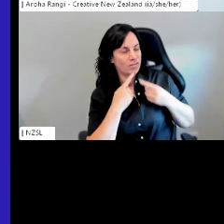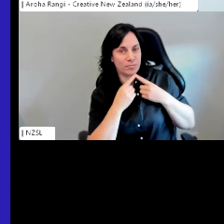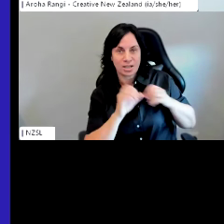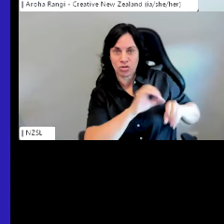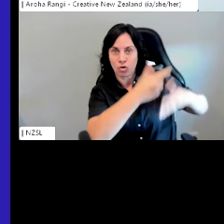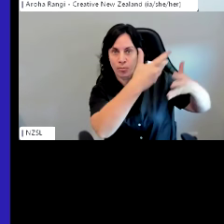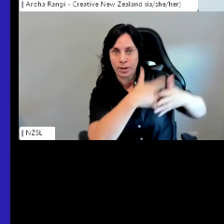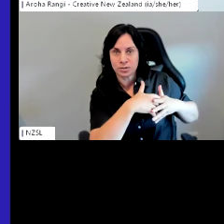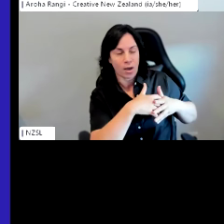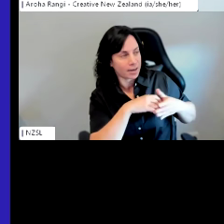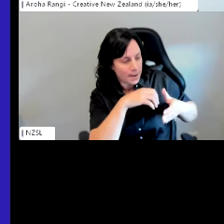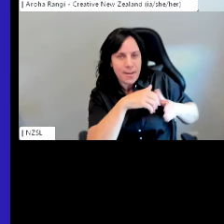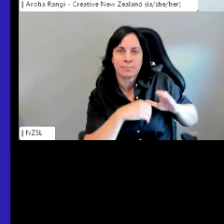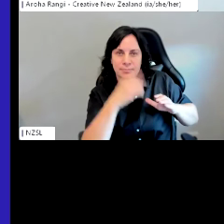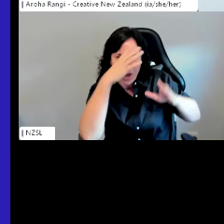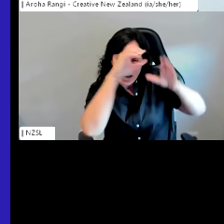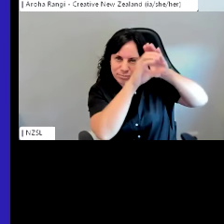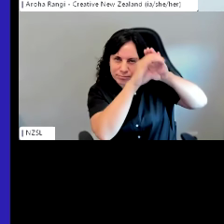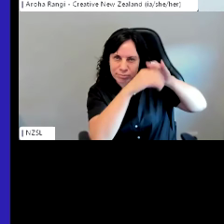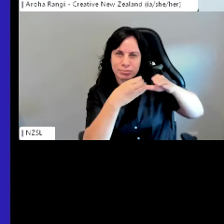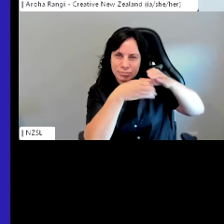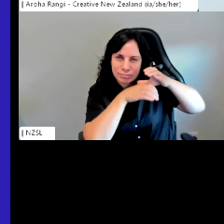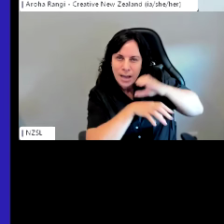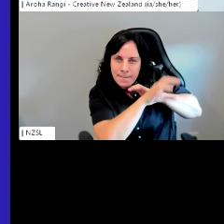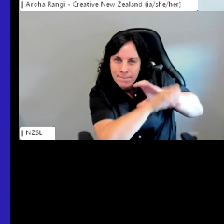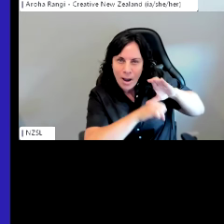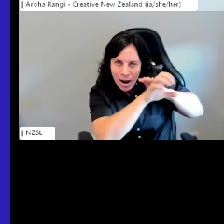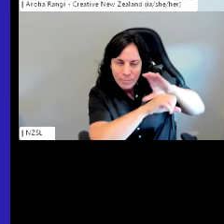as a primary source and obviously they're looking at lots of other secondary sources and reviews and